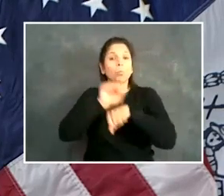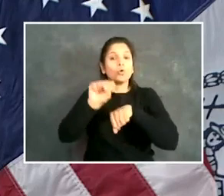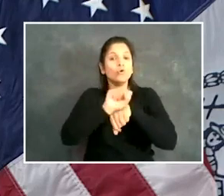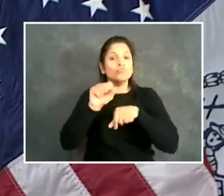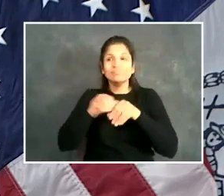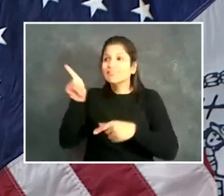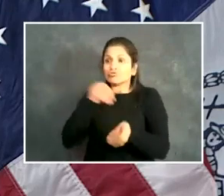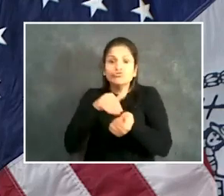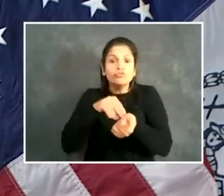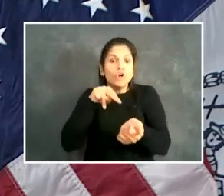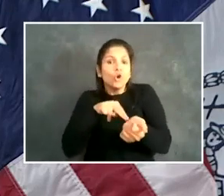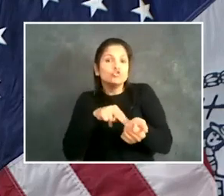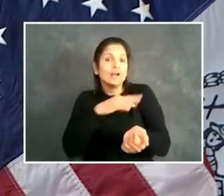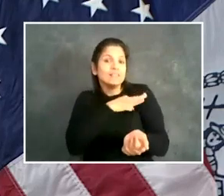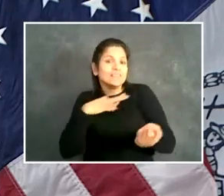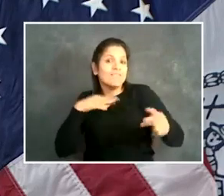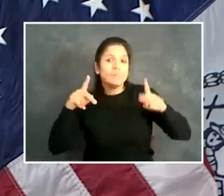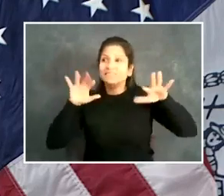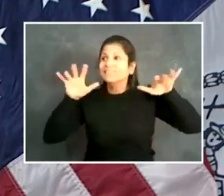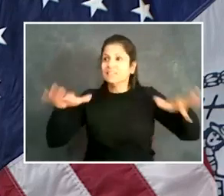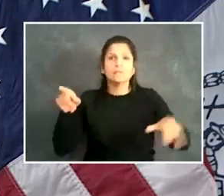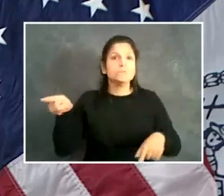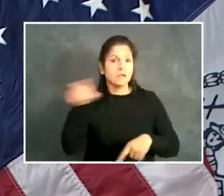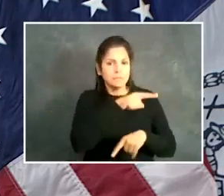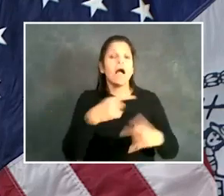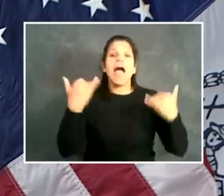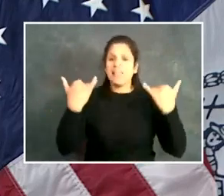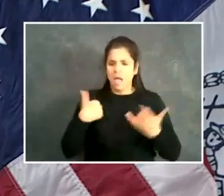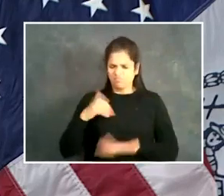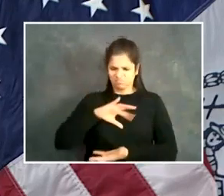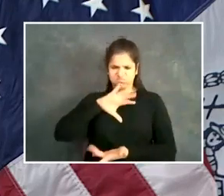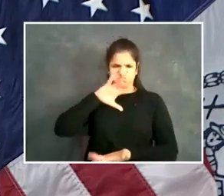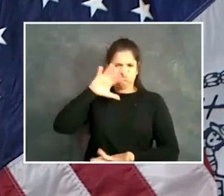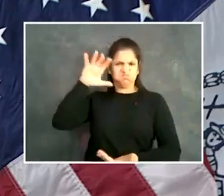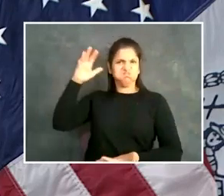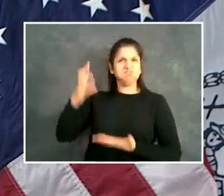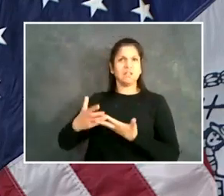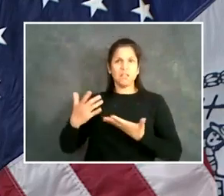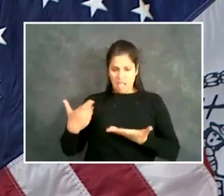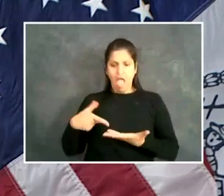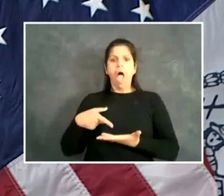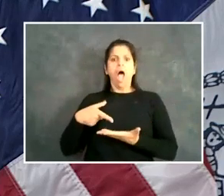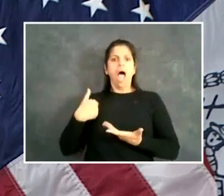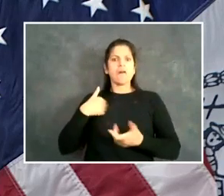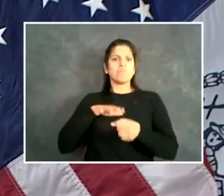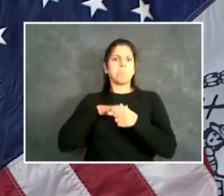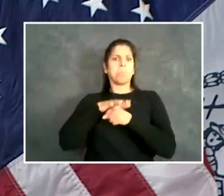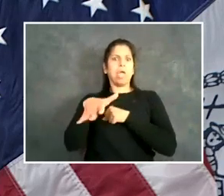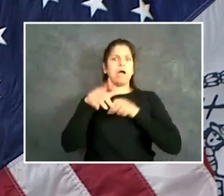TO TRY TO USE THE LITTLE BIT WE HAVE TO FOCUSED ON THE SICKEST PATIENTS AND THE HEALTH CARE PERSONNEL AND THE FIRST